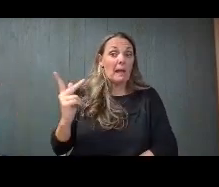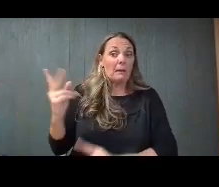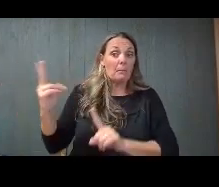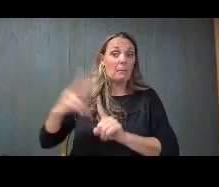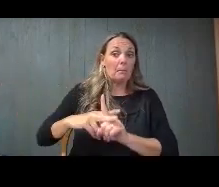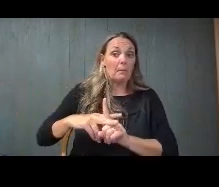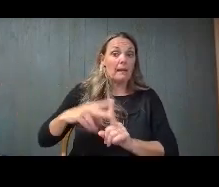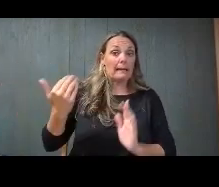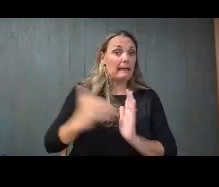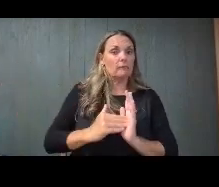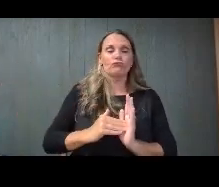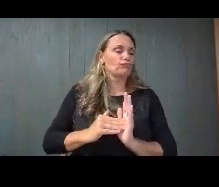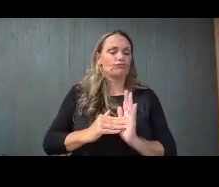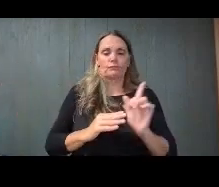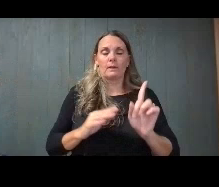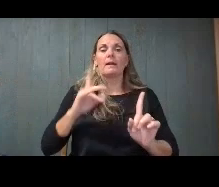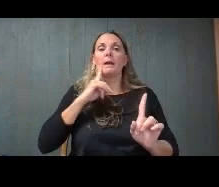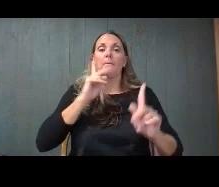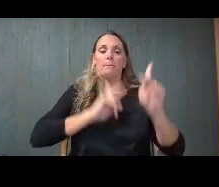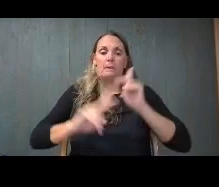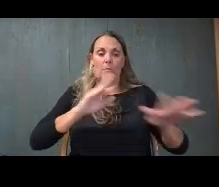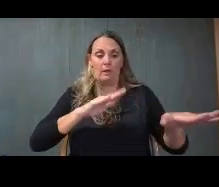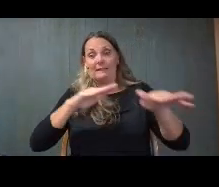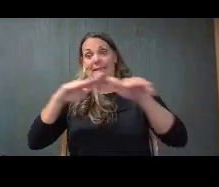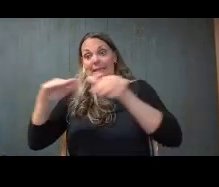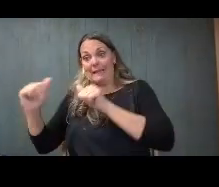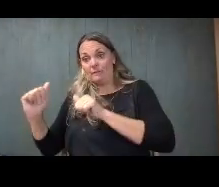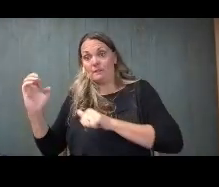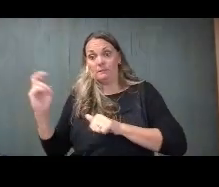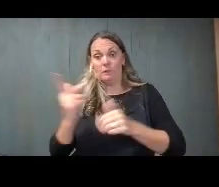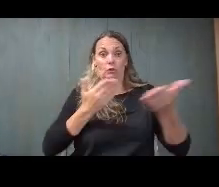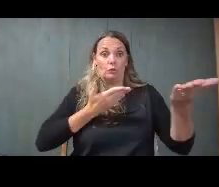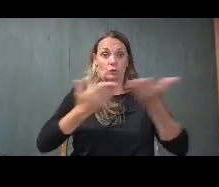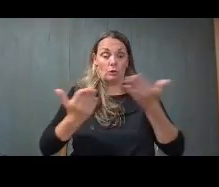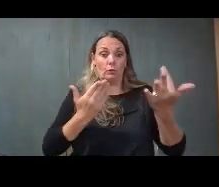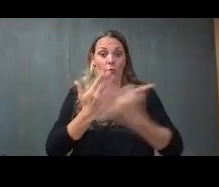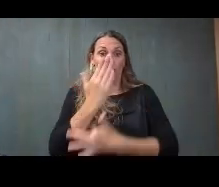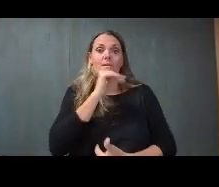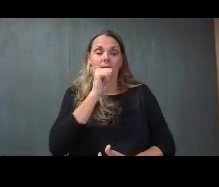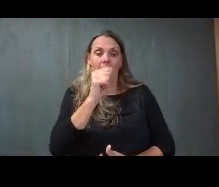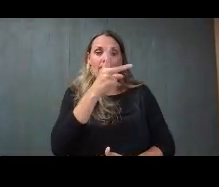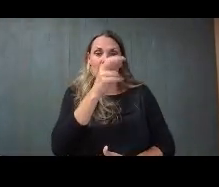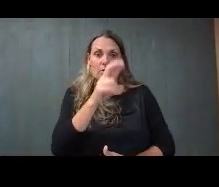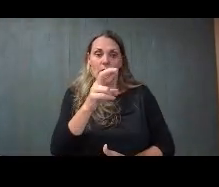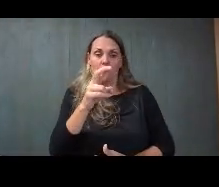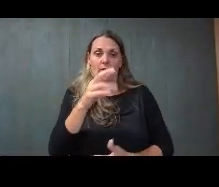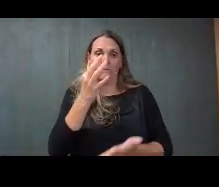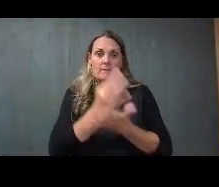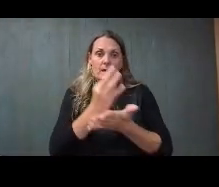Individuals who have exited and are now served through non VR funding sources,